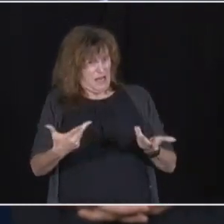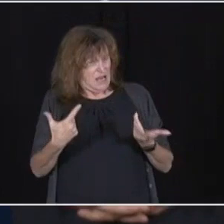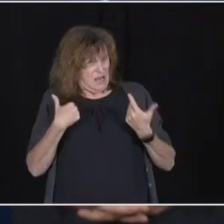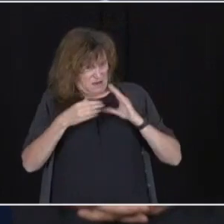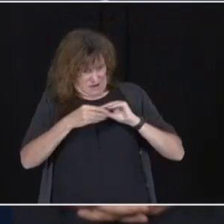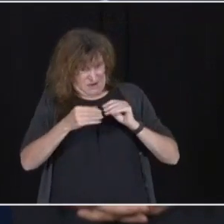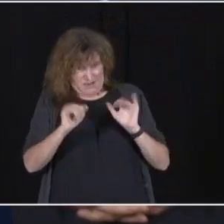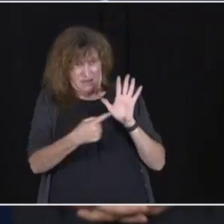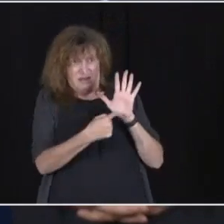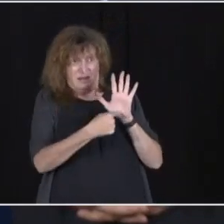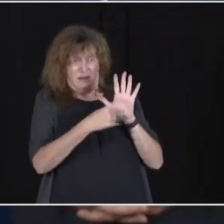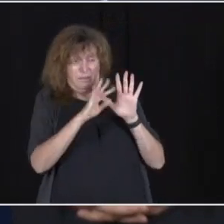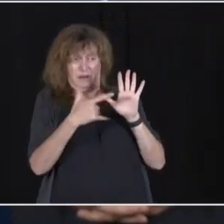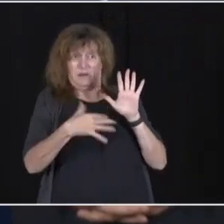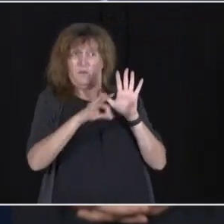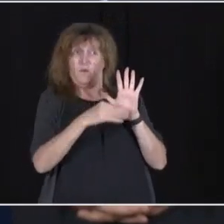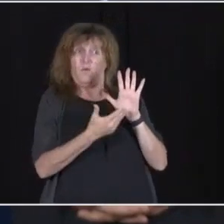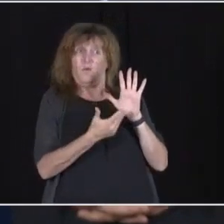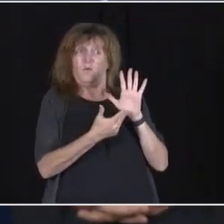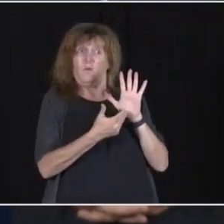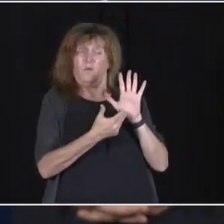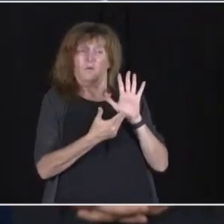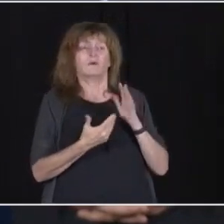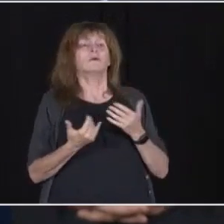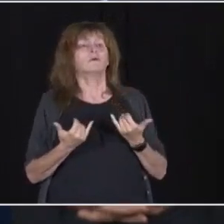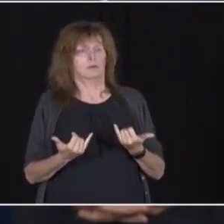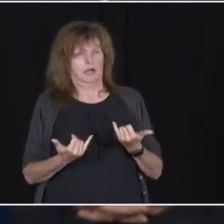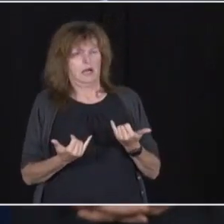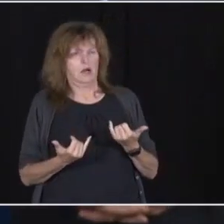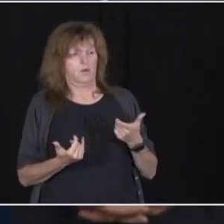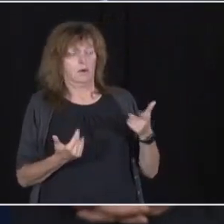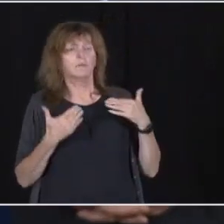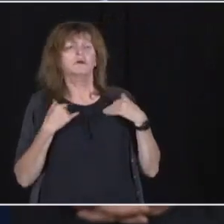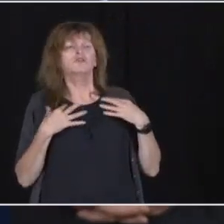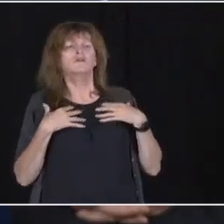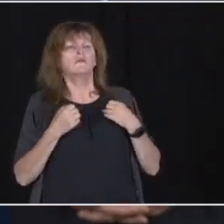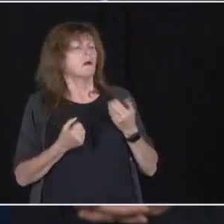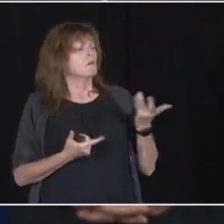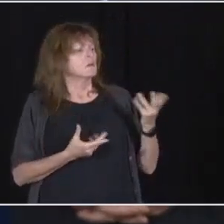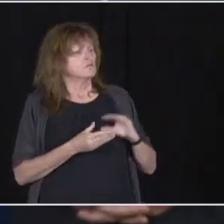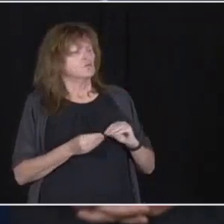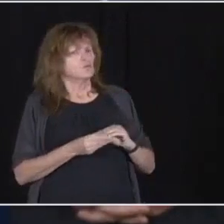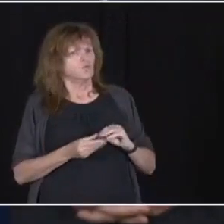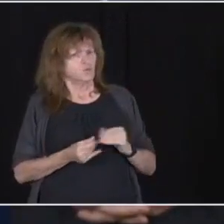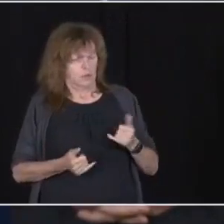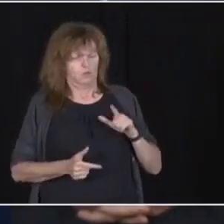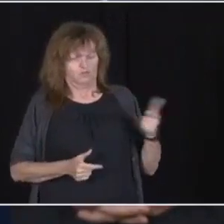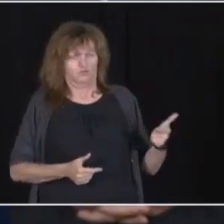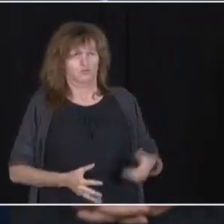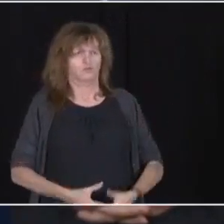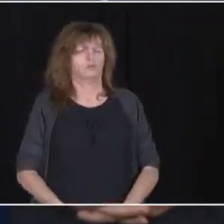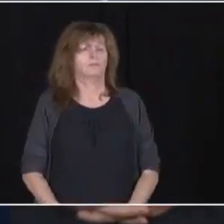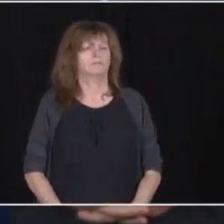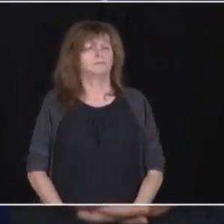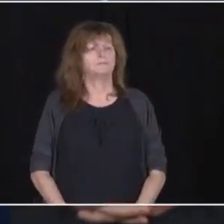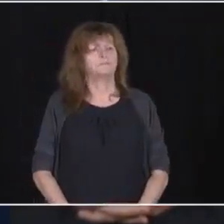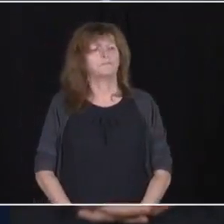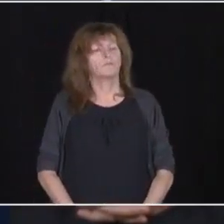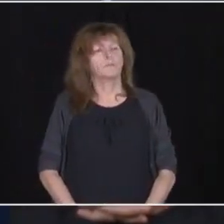and said OK, by the way folks, you're just going to have to wait a few weeks until we call everyone back and we will posit and will take